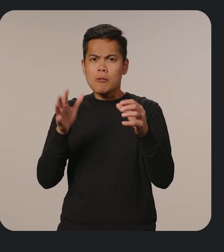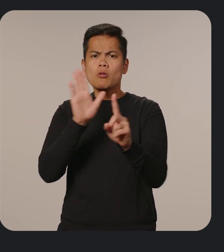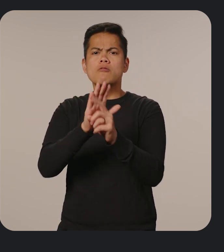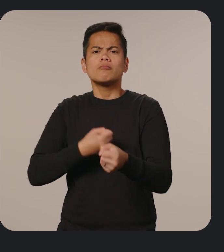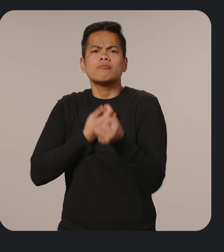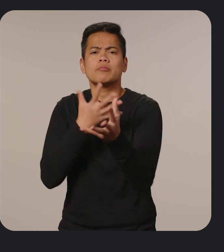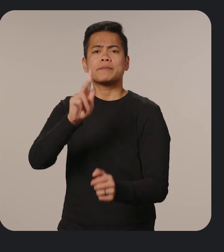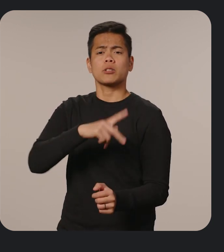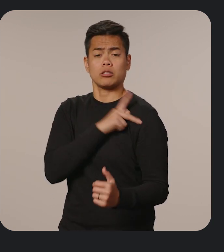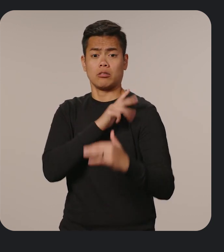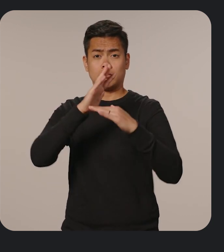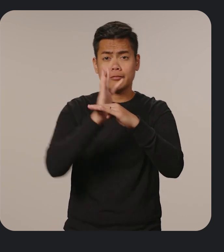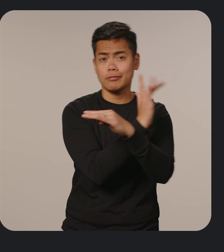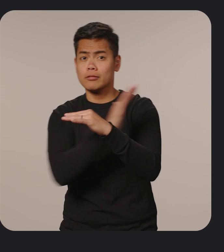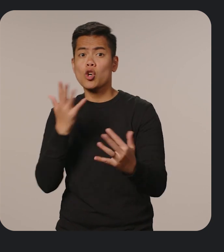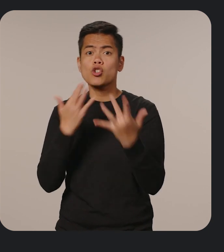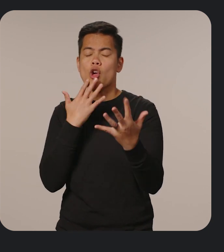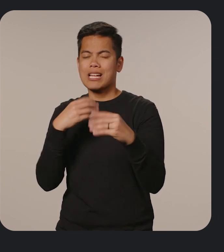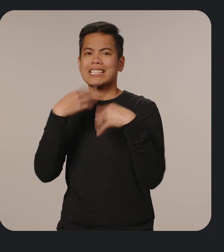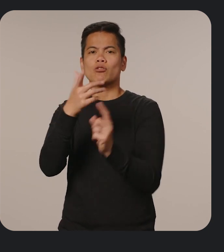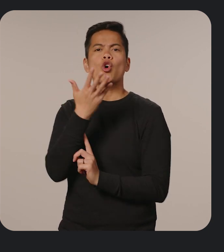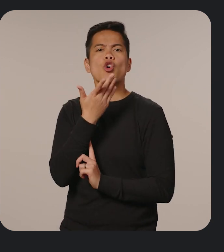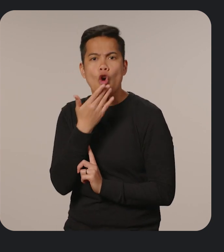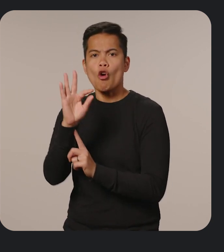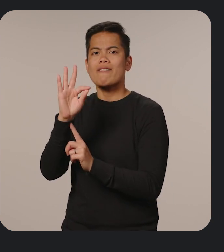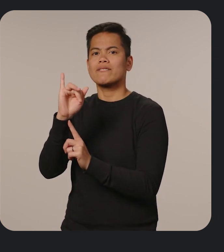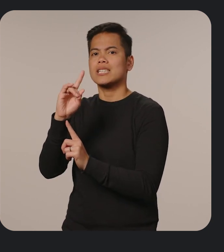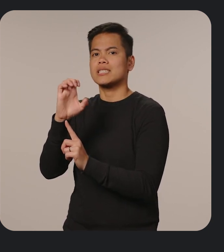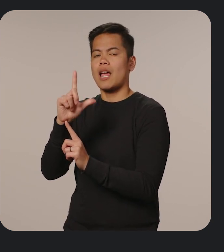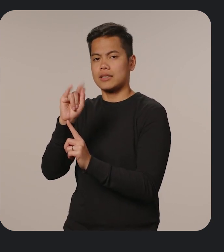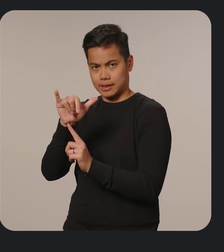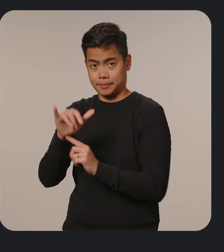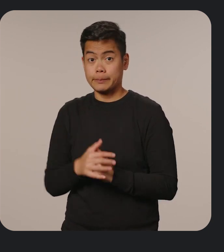system with high chroma, think rosy red, hot pink, jade green,